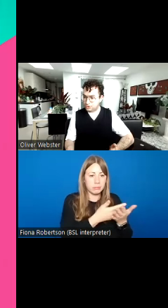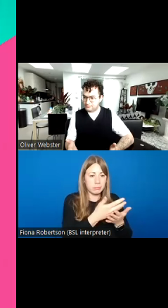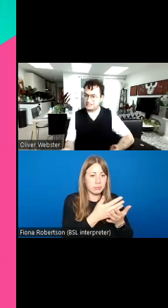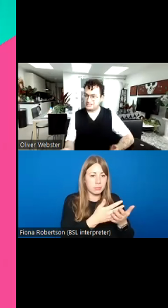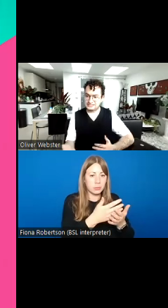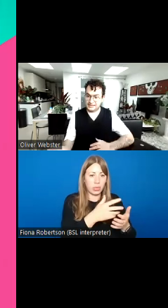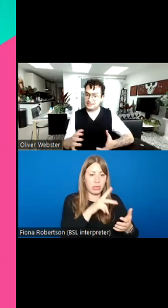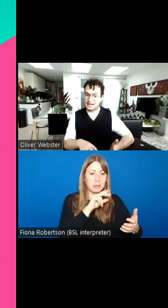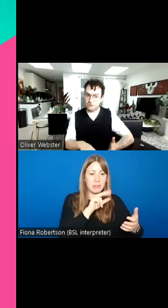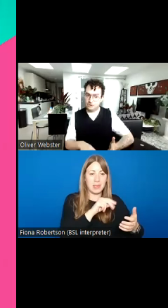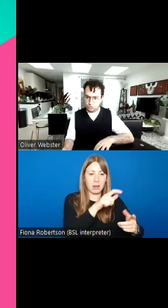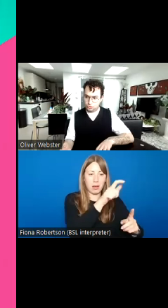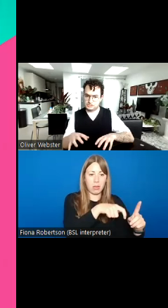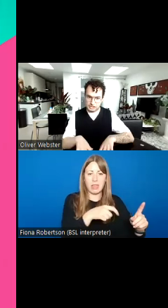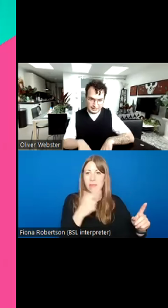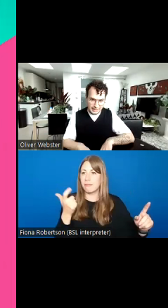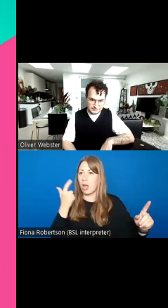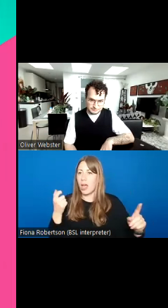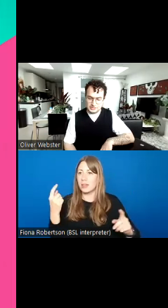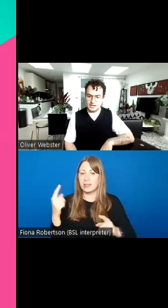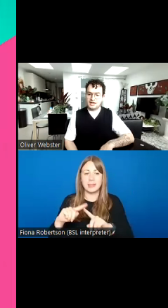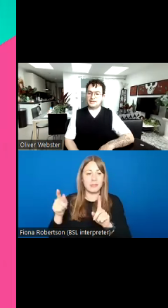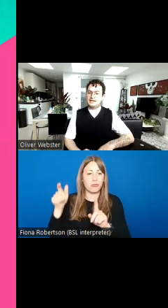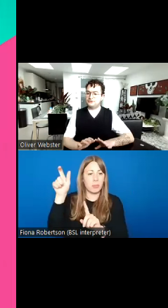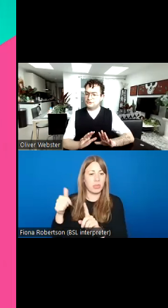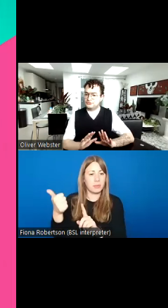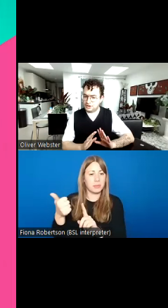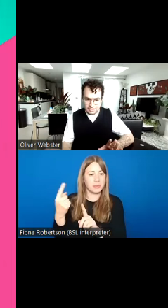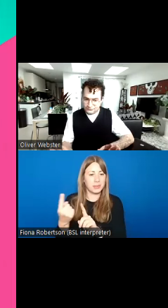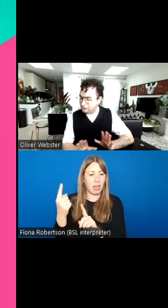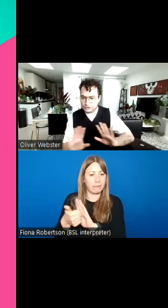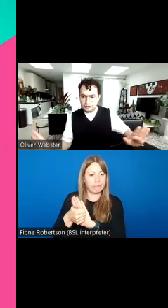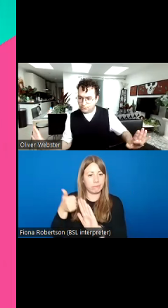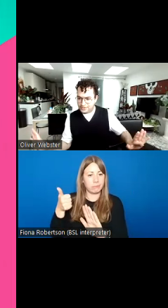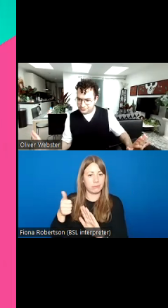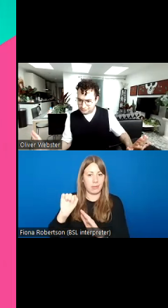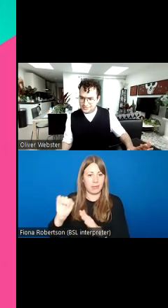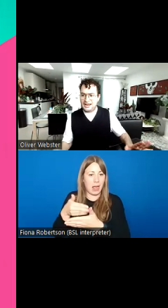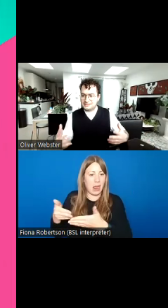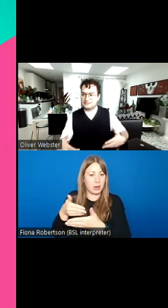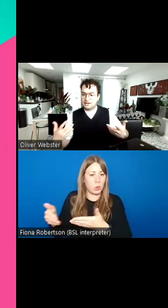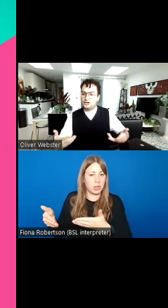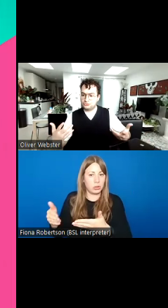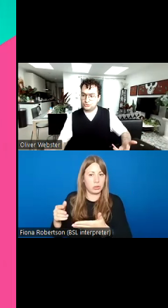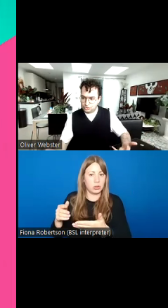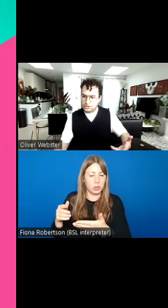or expertise in the language or dialect. If you've got no luck with any of that, then as a last resort,